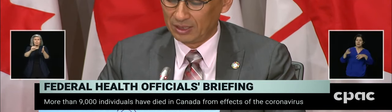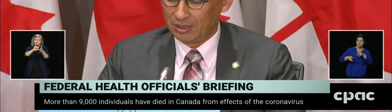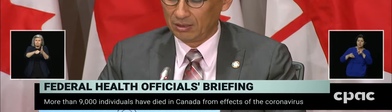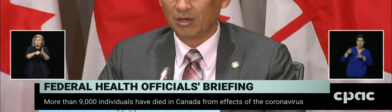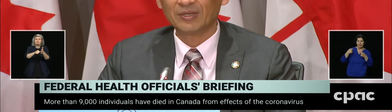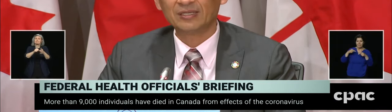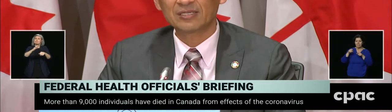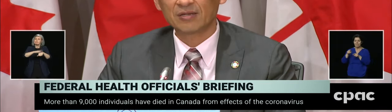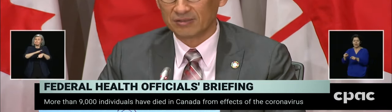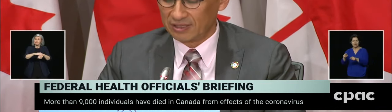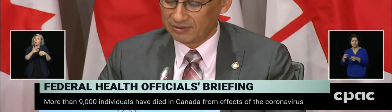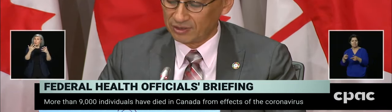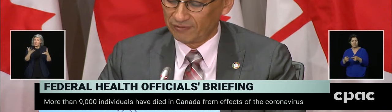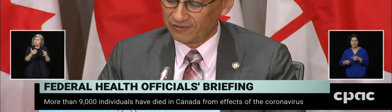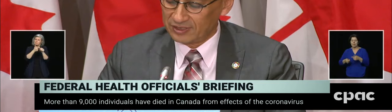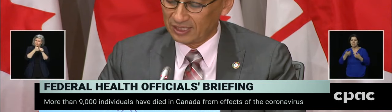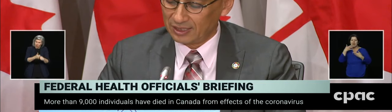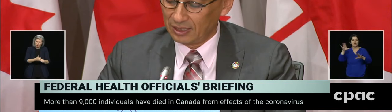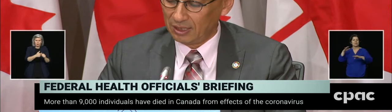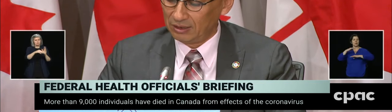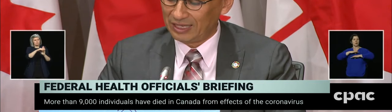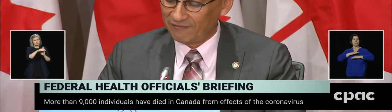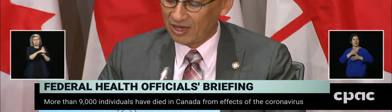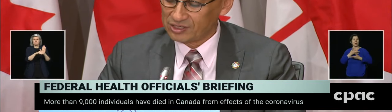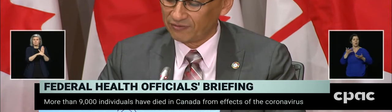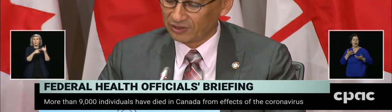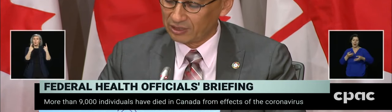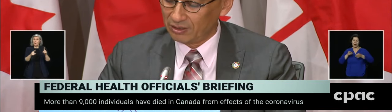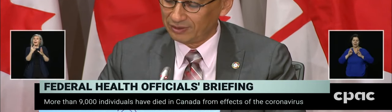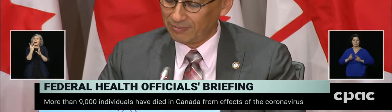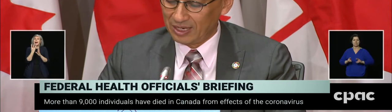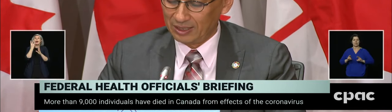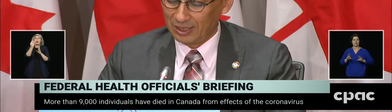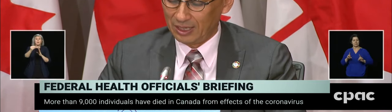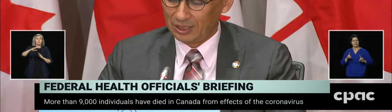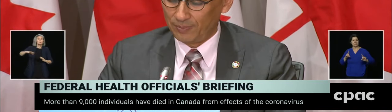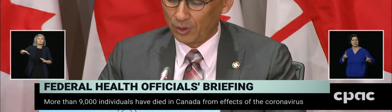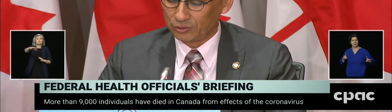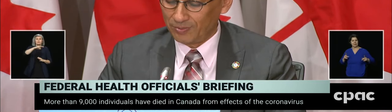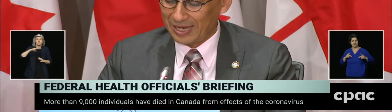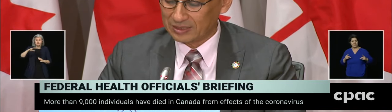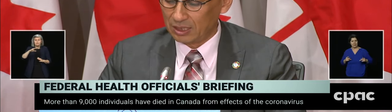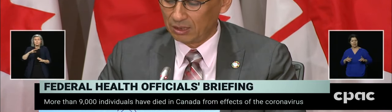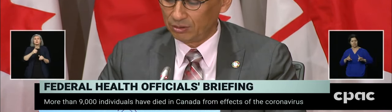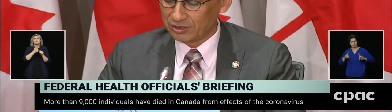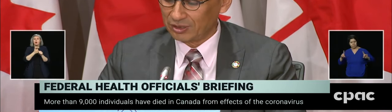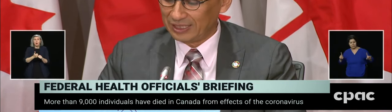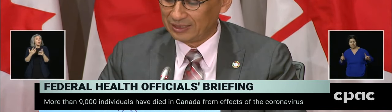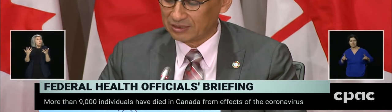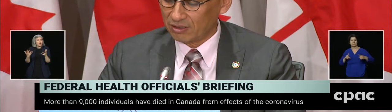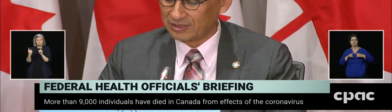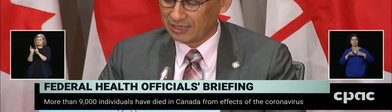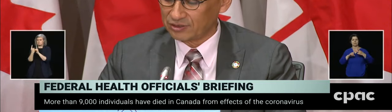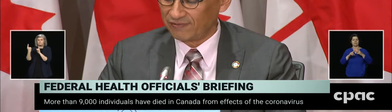REMINDER WHEN OUT IN ANY PUBLIC SPACE IS STILL TO KEEP UP OUR